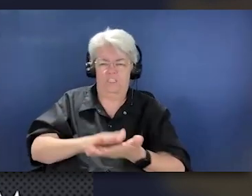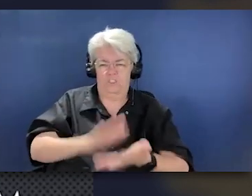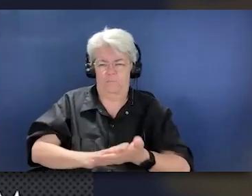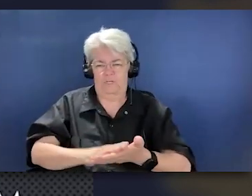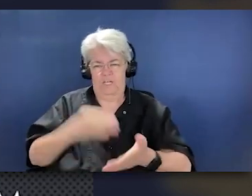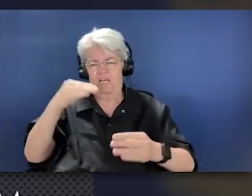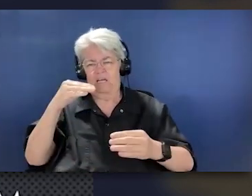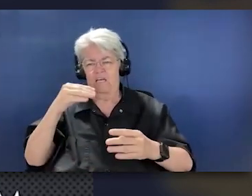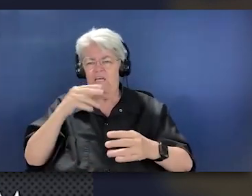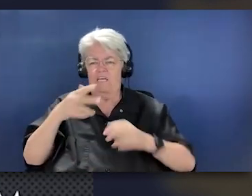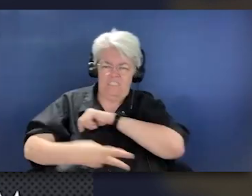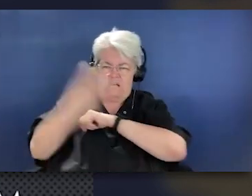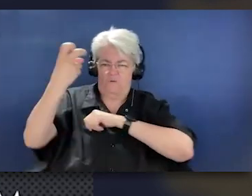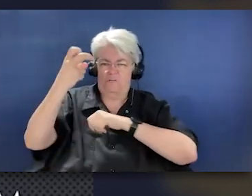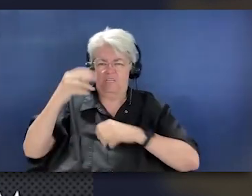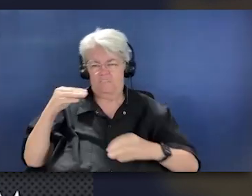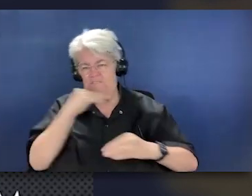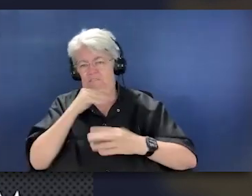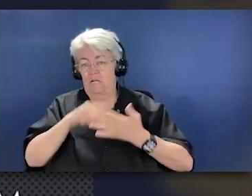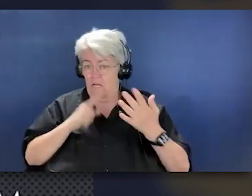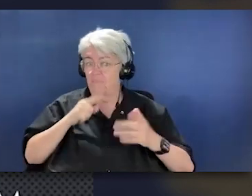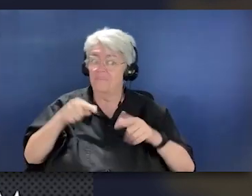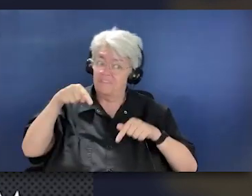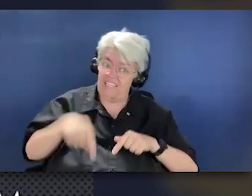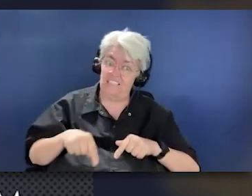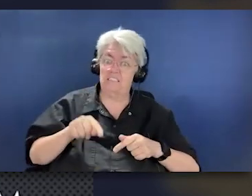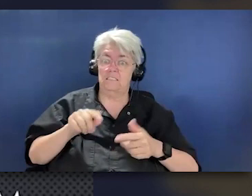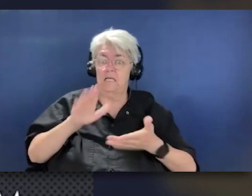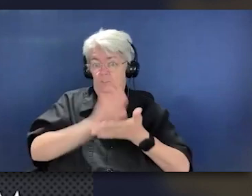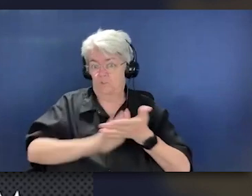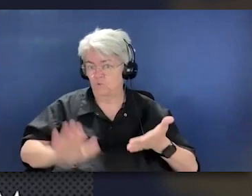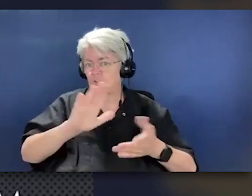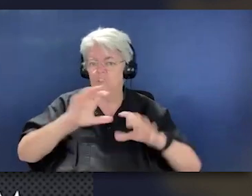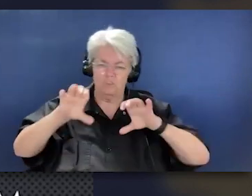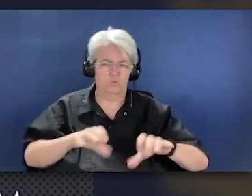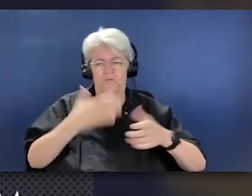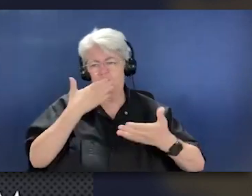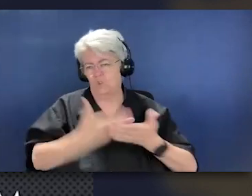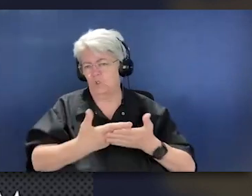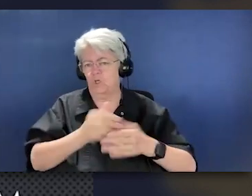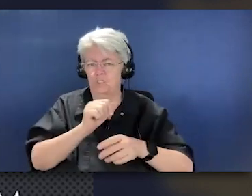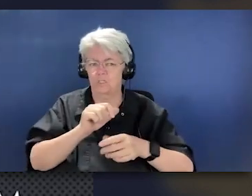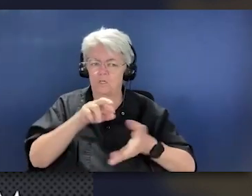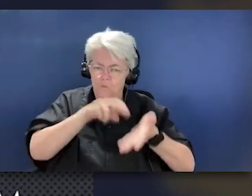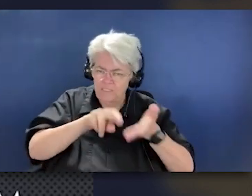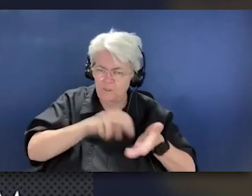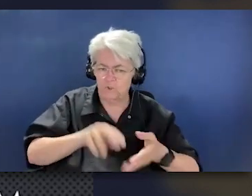at this institution doing really interesting work with academic integrity in this moment, and